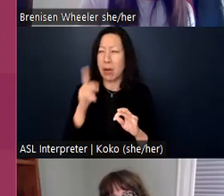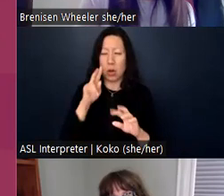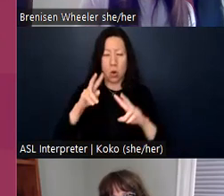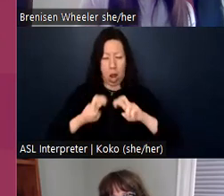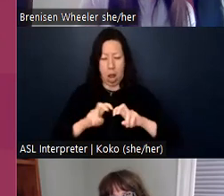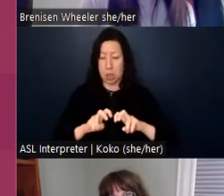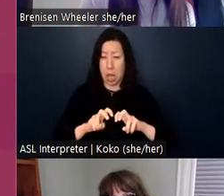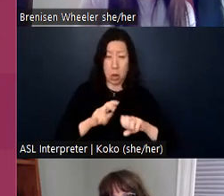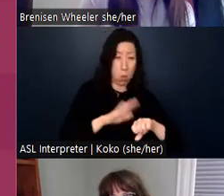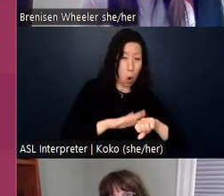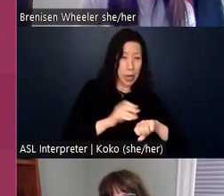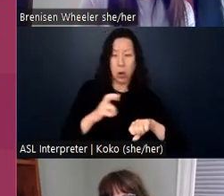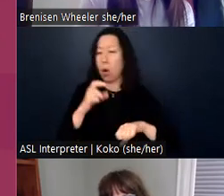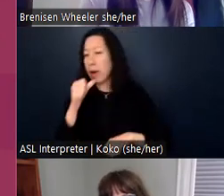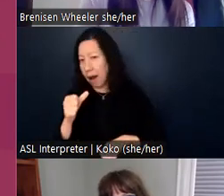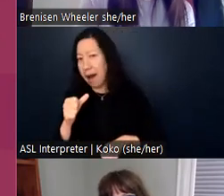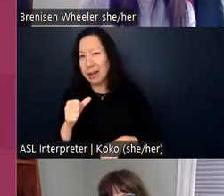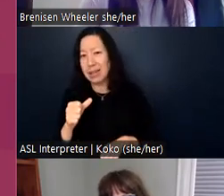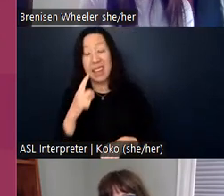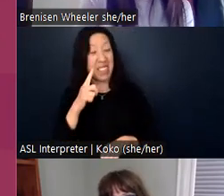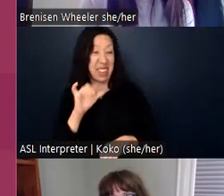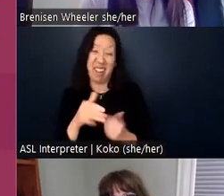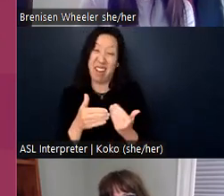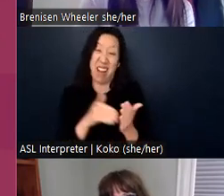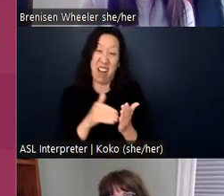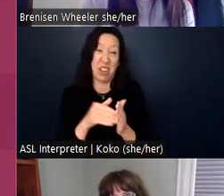12:32:01 But I think that can be romanticized a lot too, i've definitely seen the in the